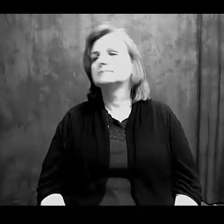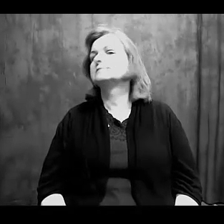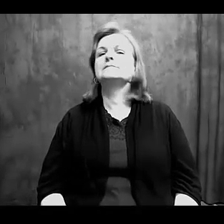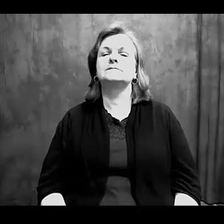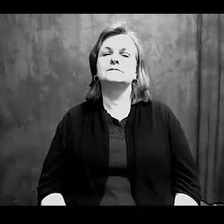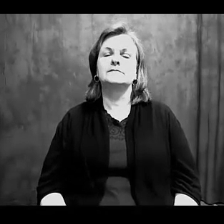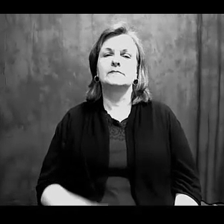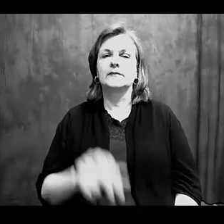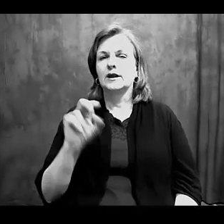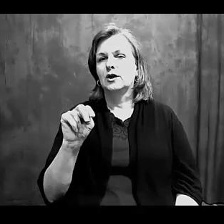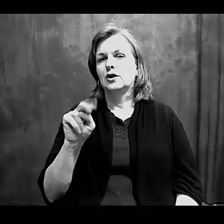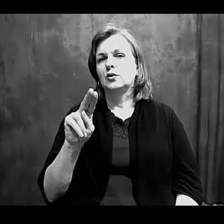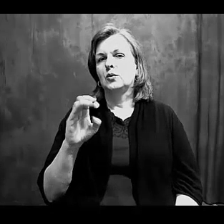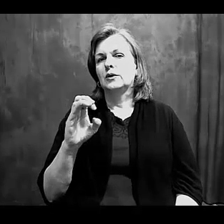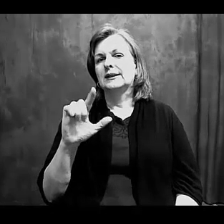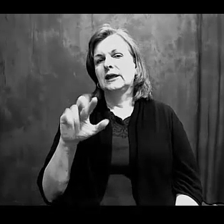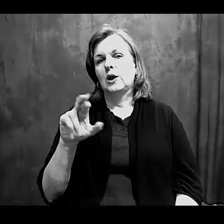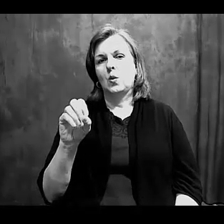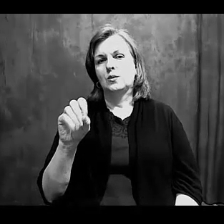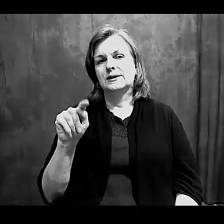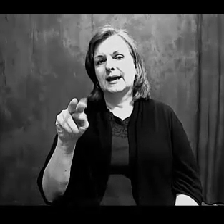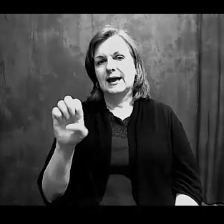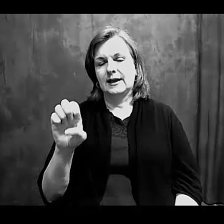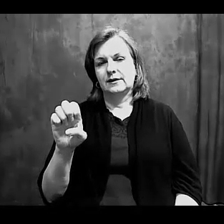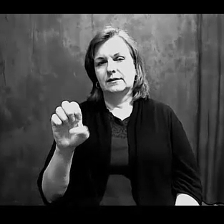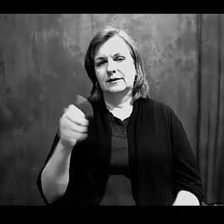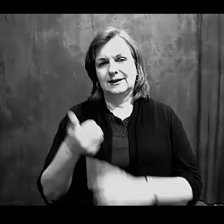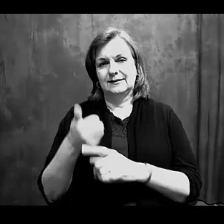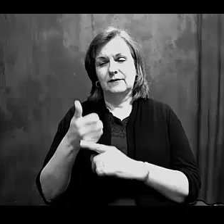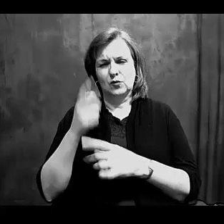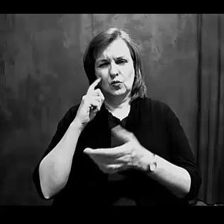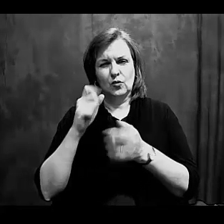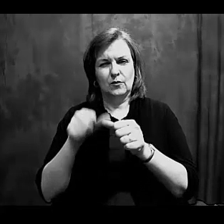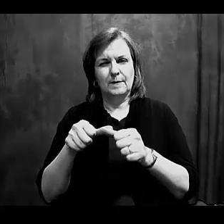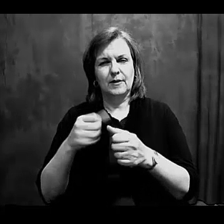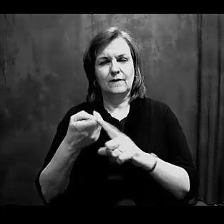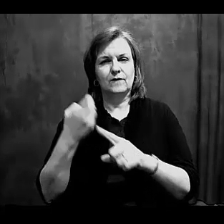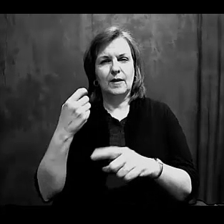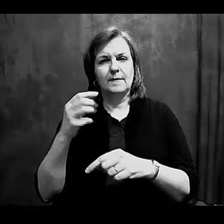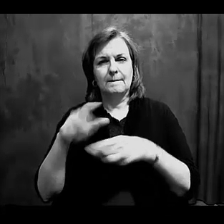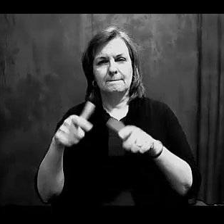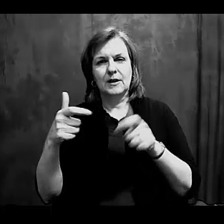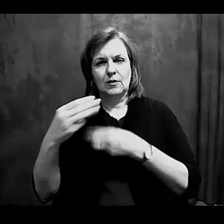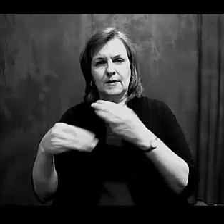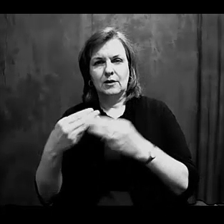the nucleotide itself you should recognize from macromolecules we have a nitrogenous base